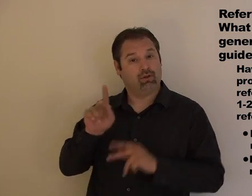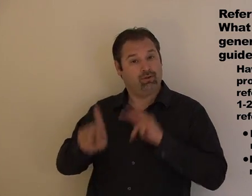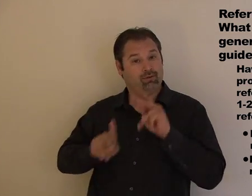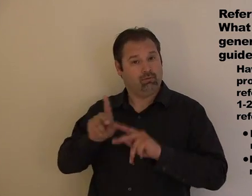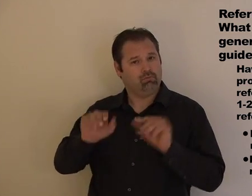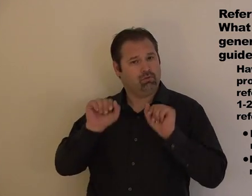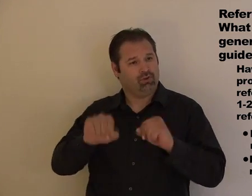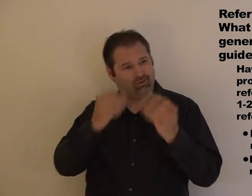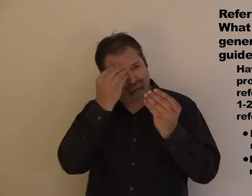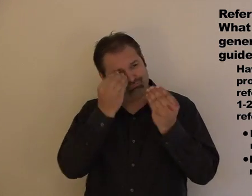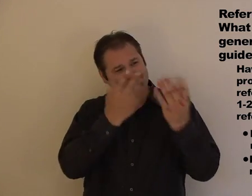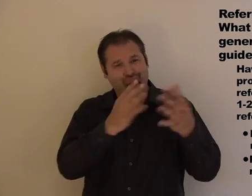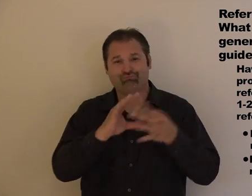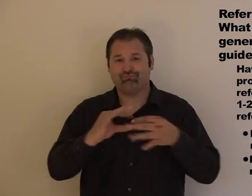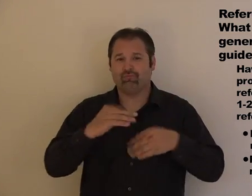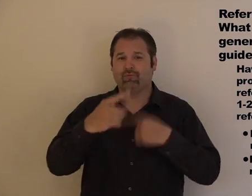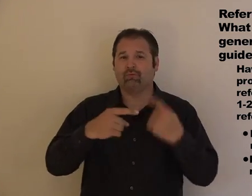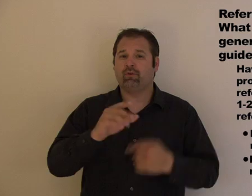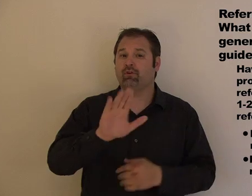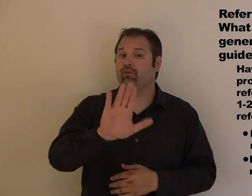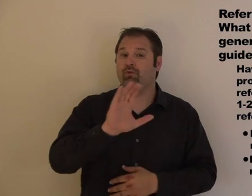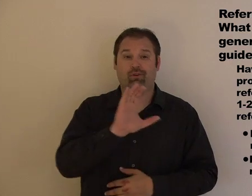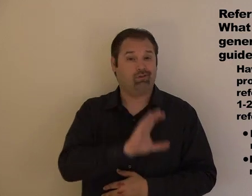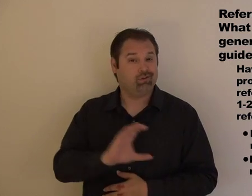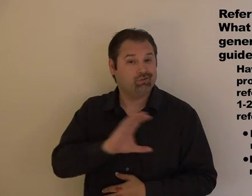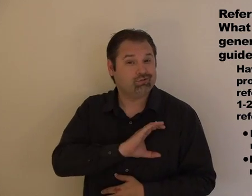who you are, talent and skill-wise.